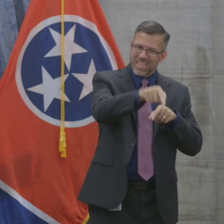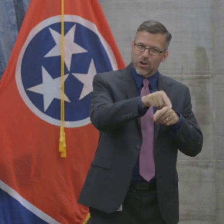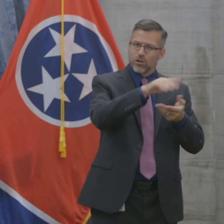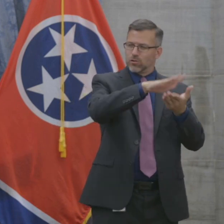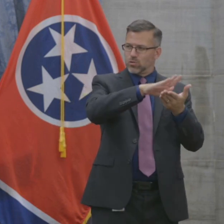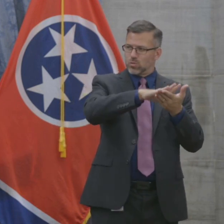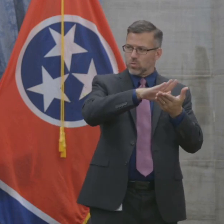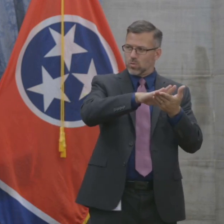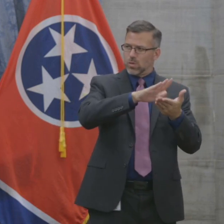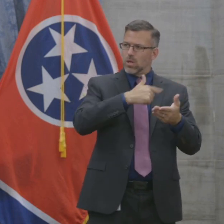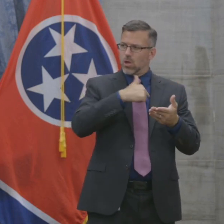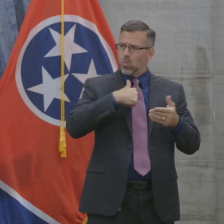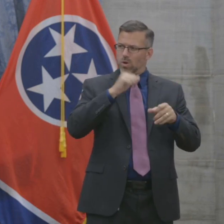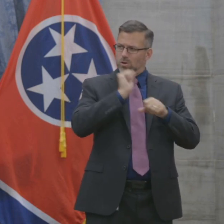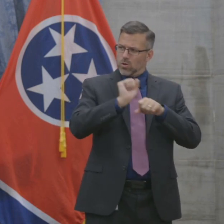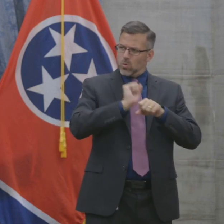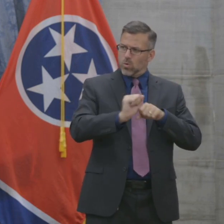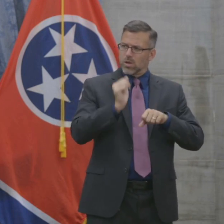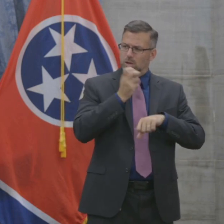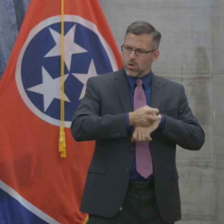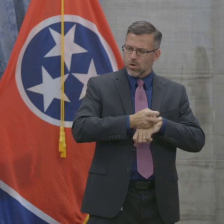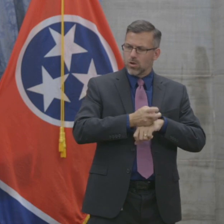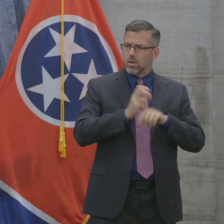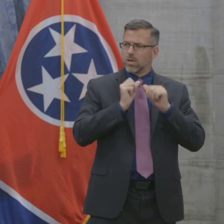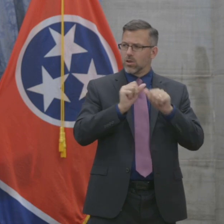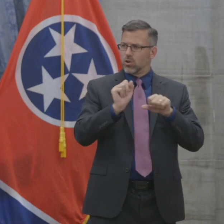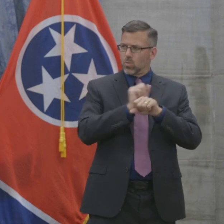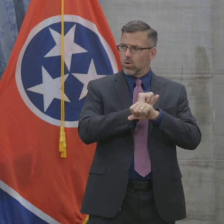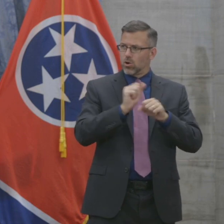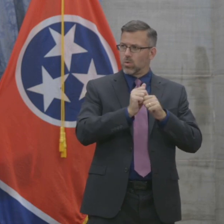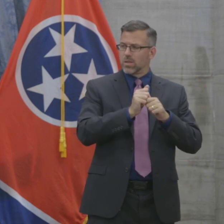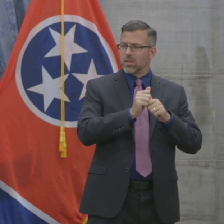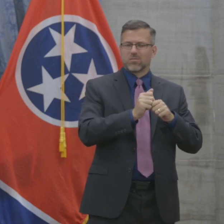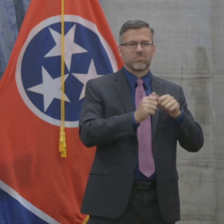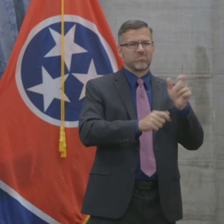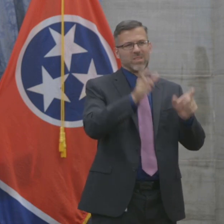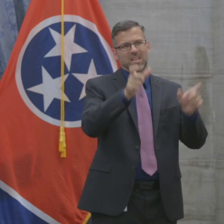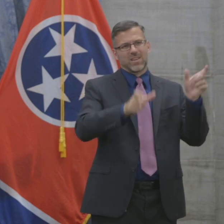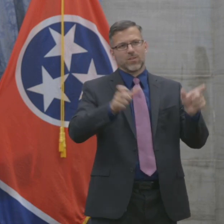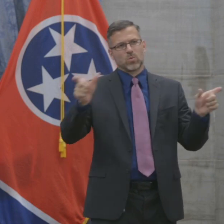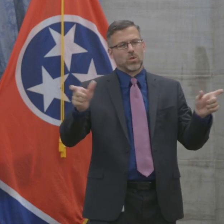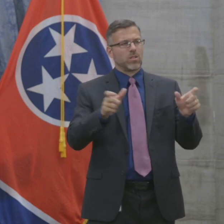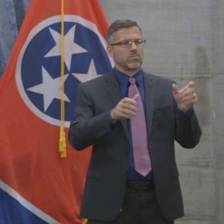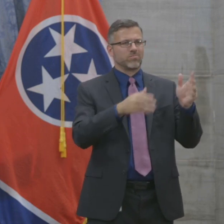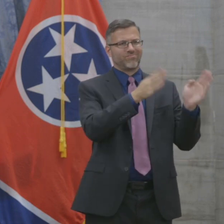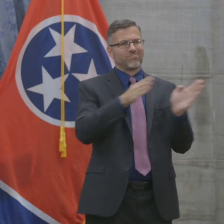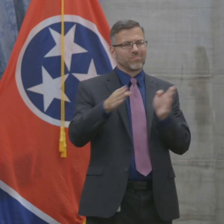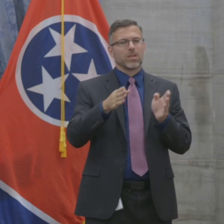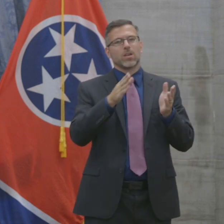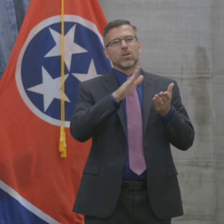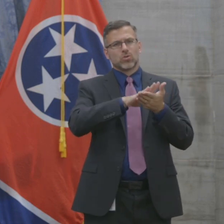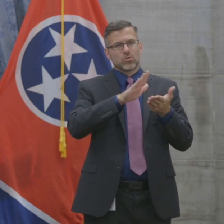Especially those who do not have the ability to come into school and get a lunch or breakfast since they're learning in a